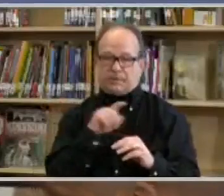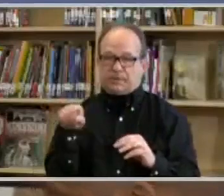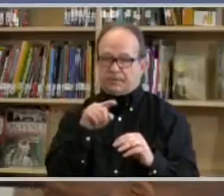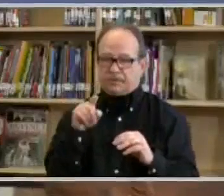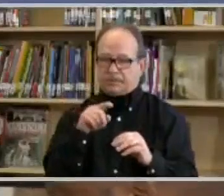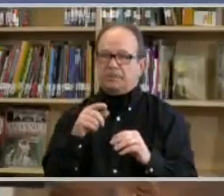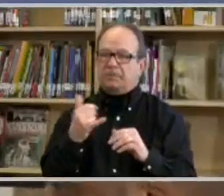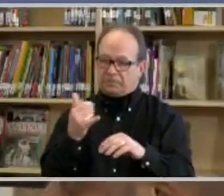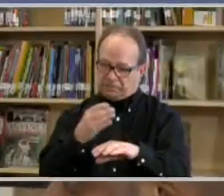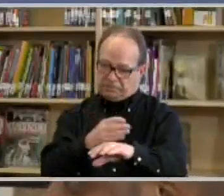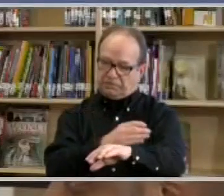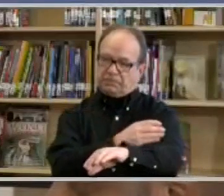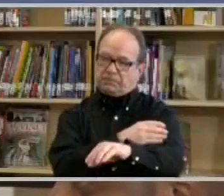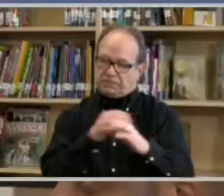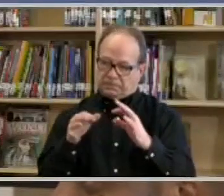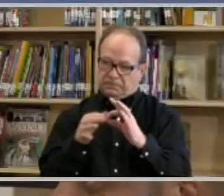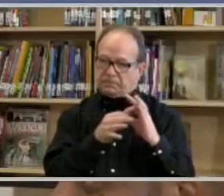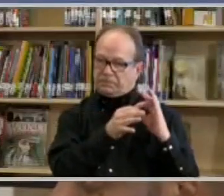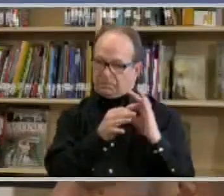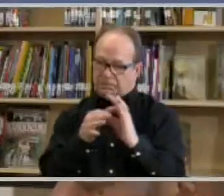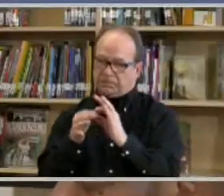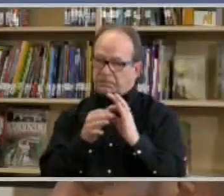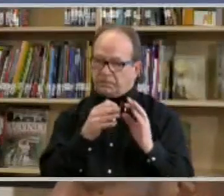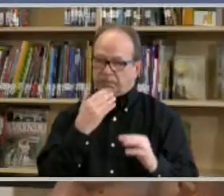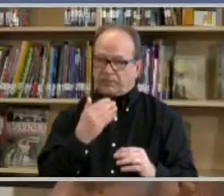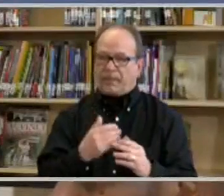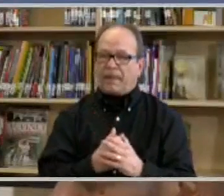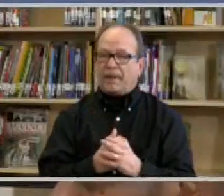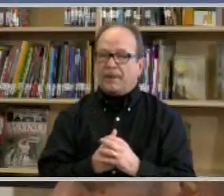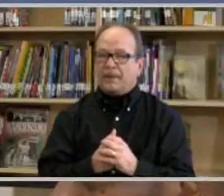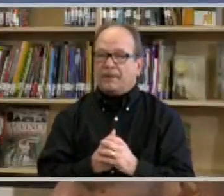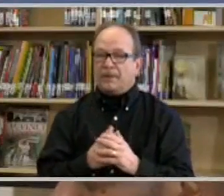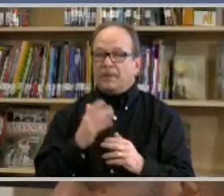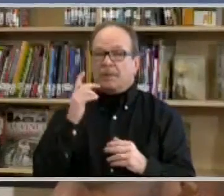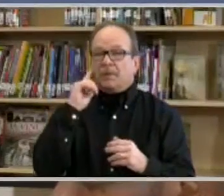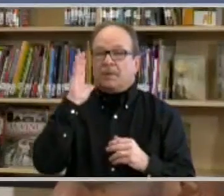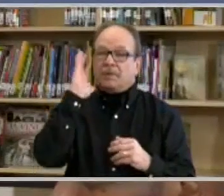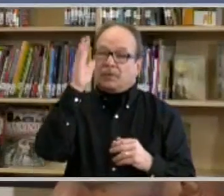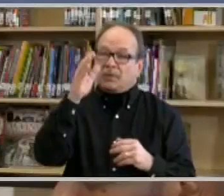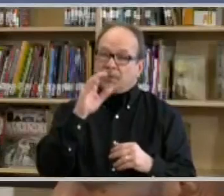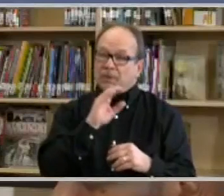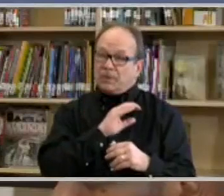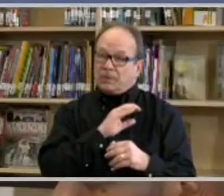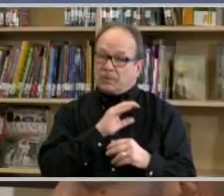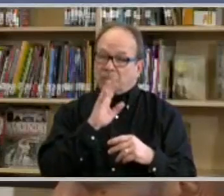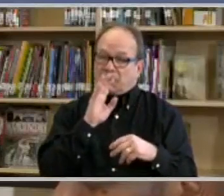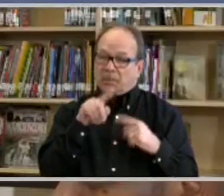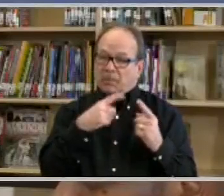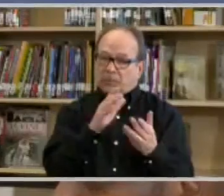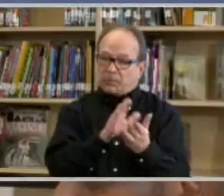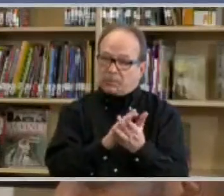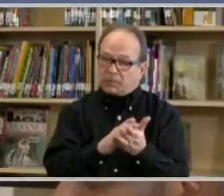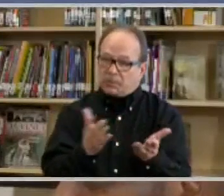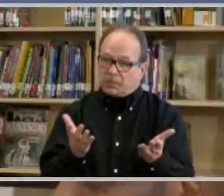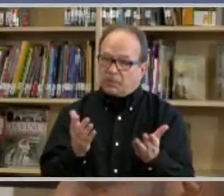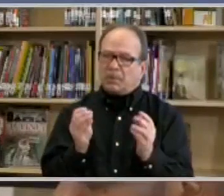RELATIONSHIP 80 YEARS ATBOA BUT WE HAVE SEEN IT IMPROVE. SOME OF THE THINGS WE THINK WOULD MAKE IT MORE EFFECTIVE IS THAT THE LAW ENFORCEMENT GOING